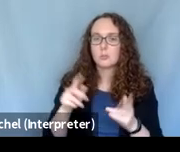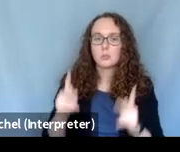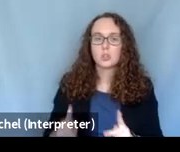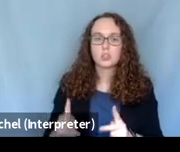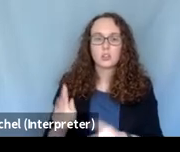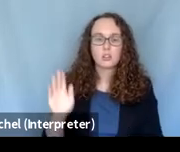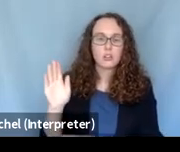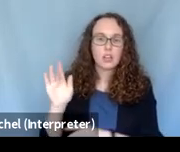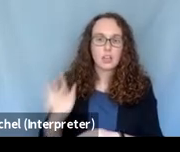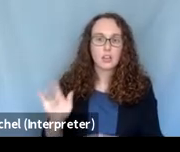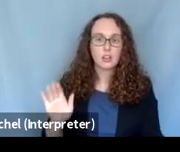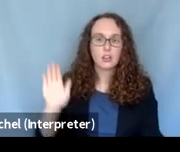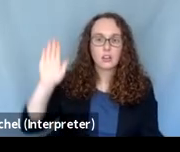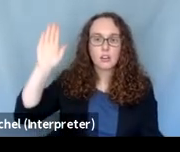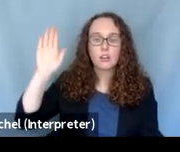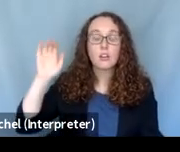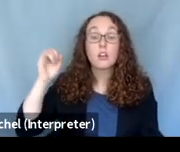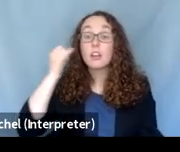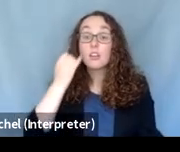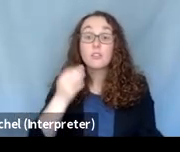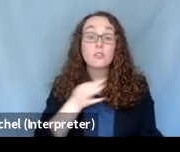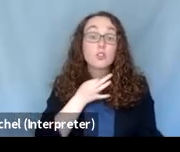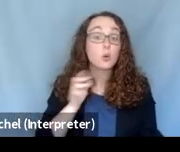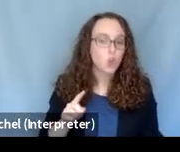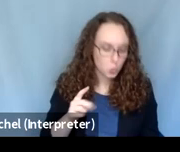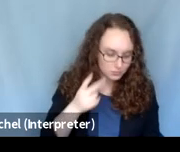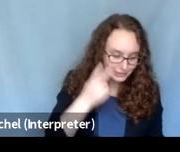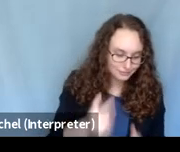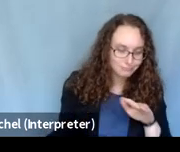If you do you can type it in... oh there it is.